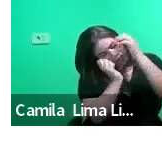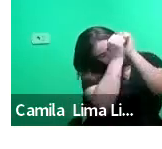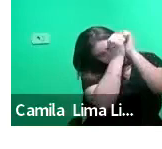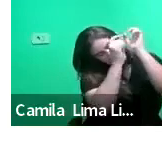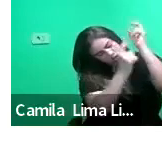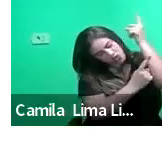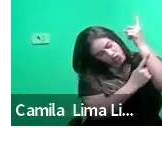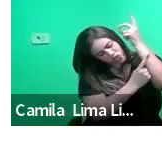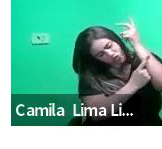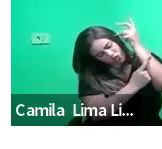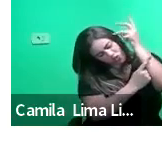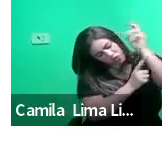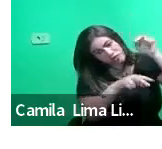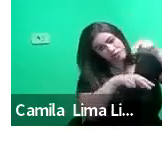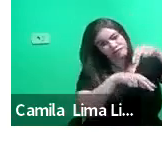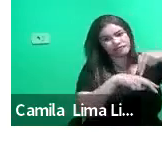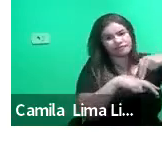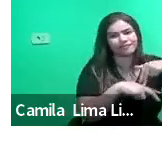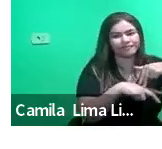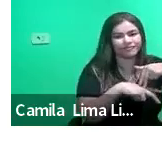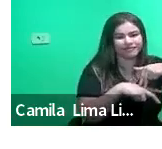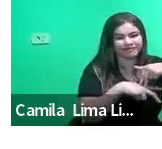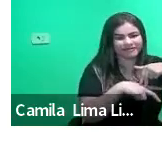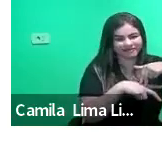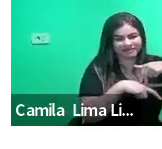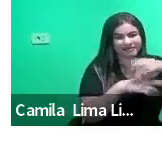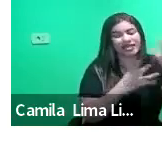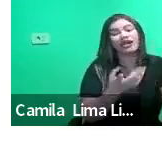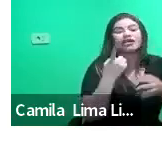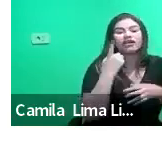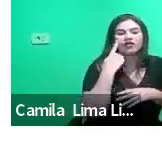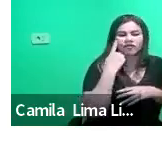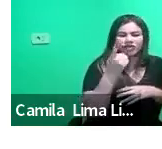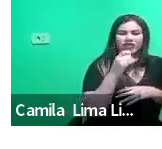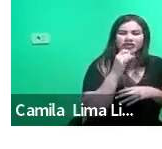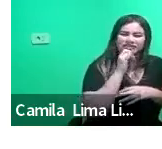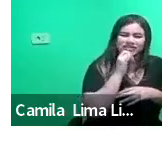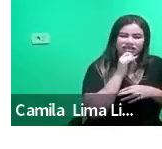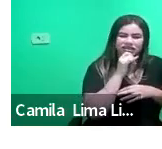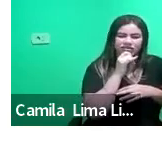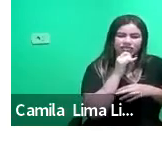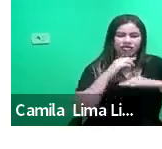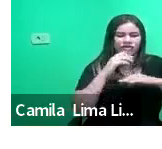idea so, as you see so, as he says. in the in the example of getting up in the example of getting up, I got up at the signal